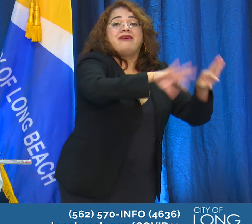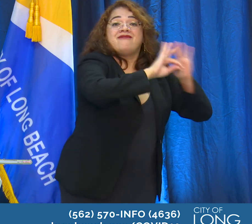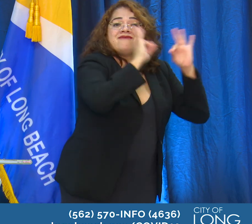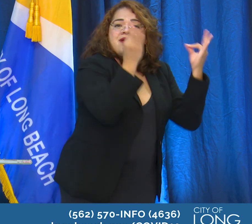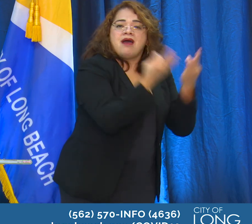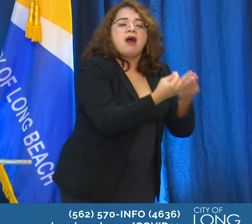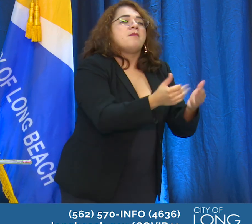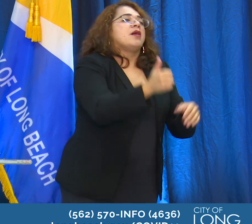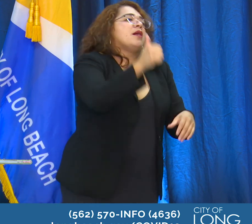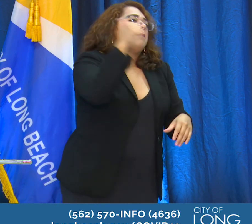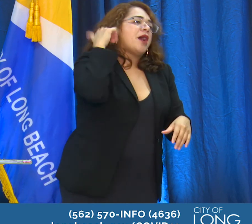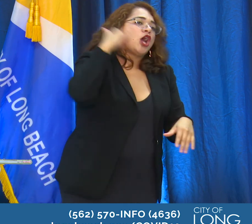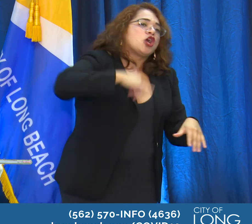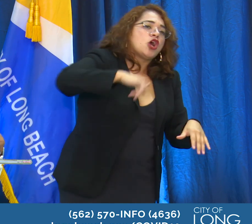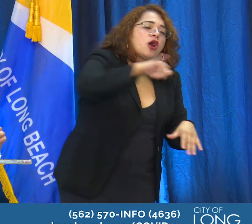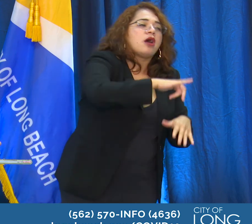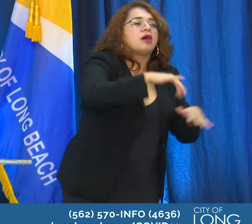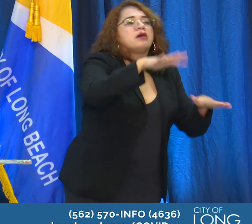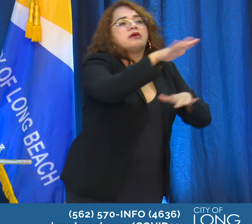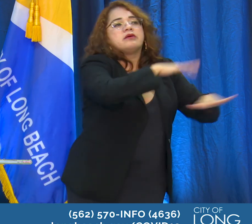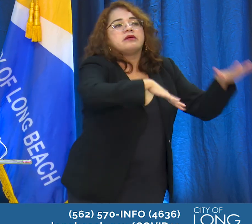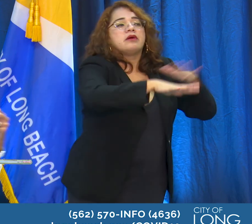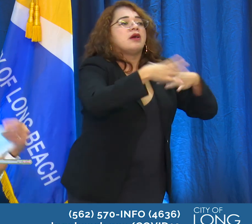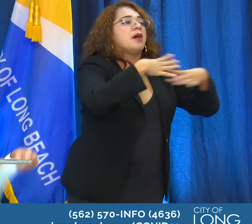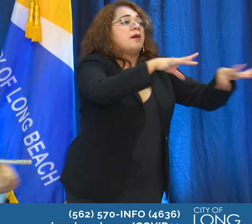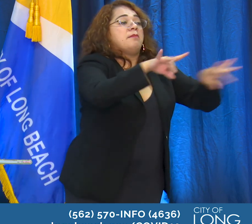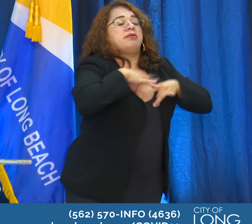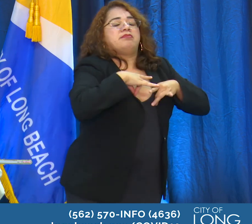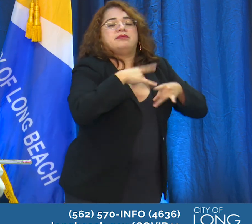That concludes questions for today. Thank you everyone for joining us.